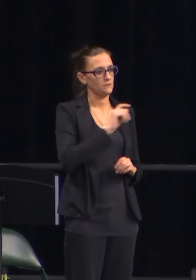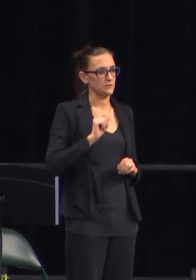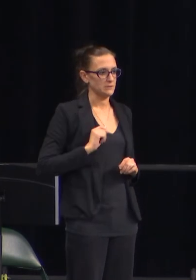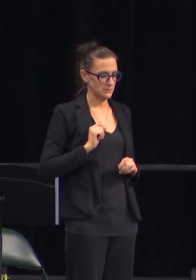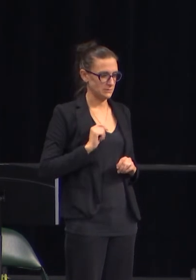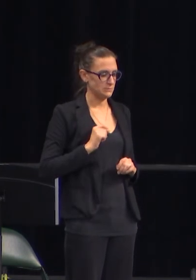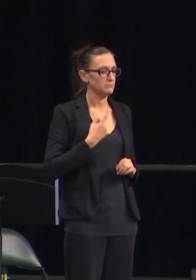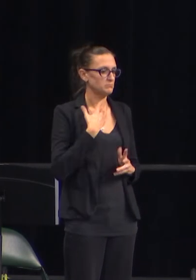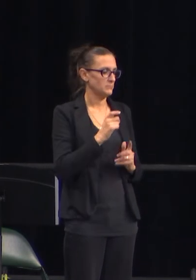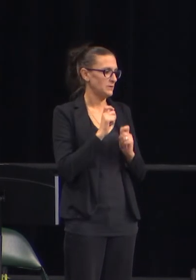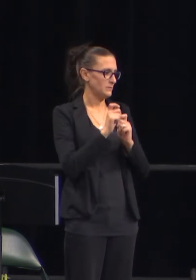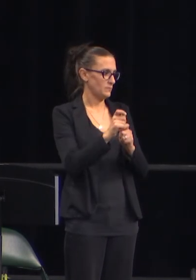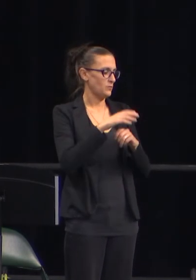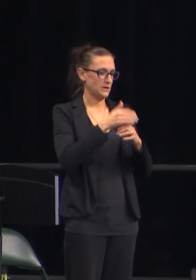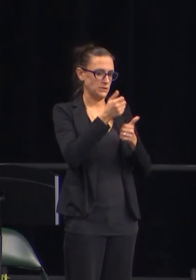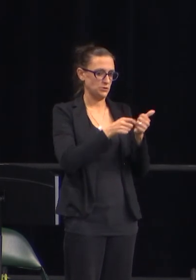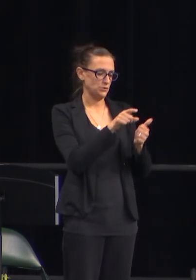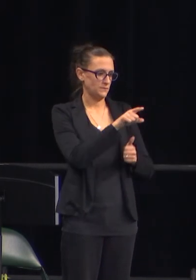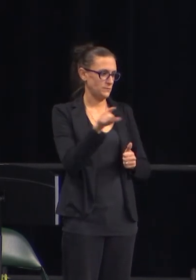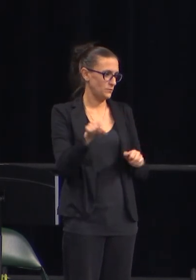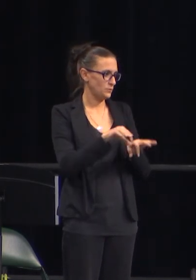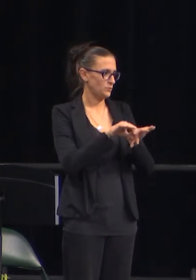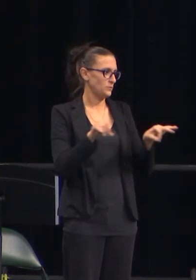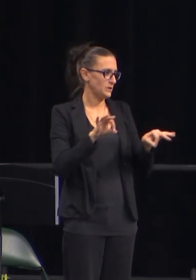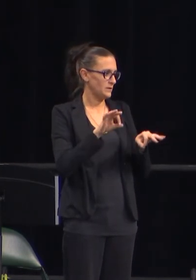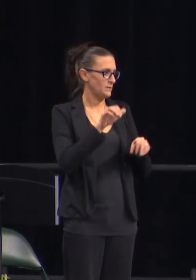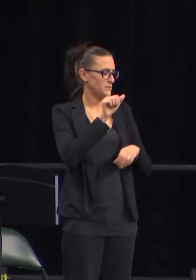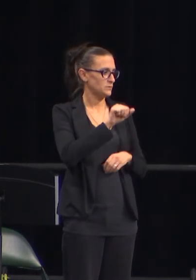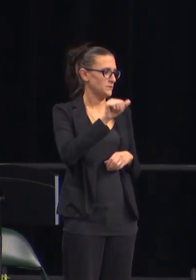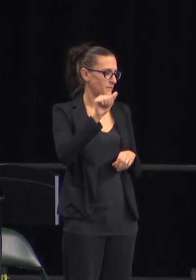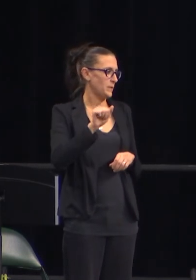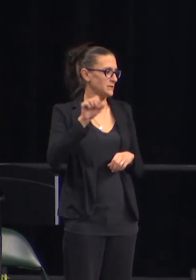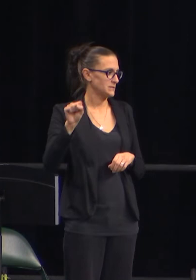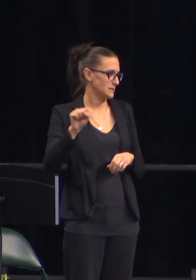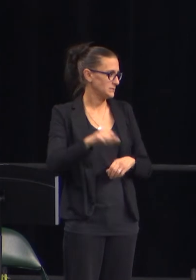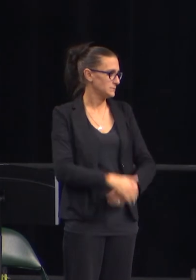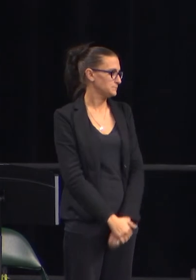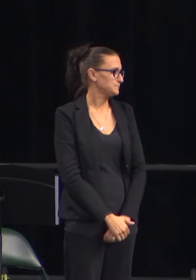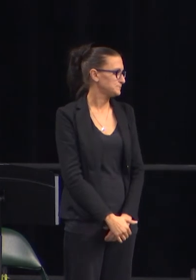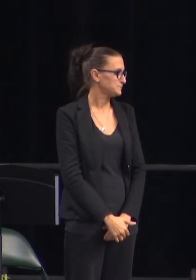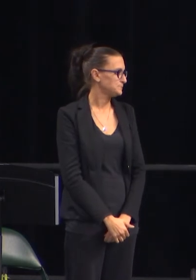we confer on each of you the degree of Associate of Applied Science.